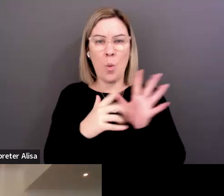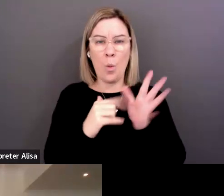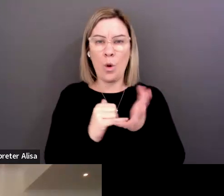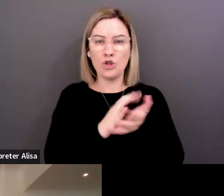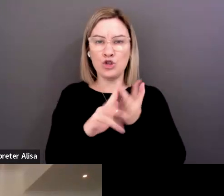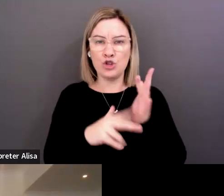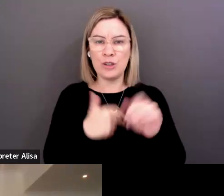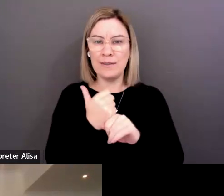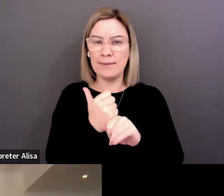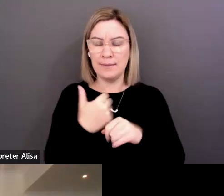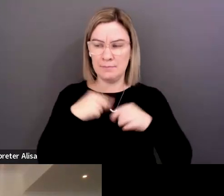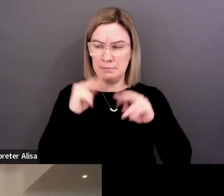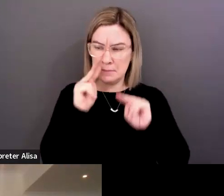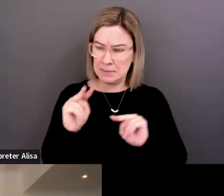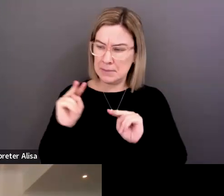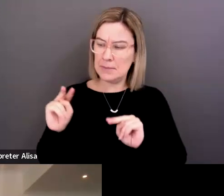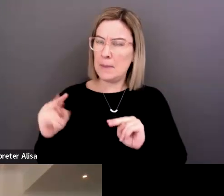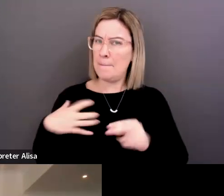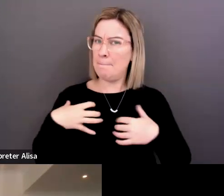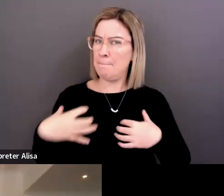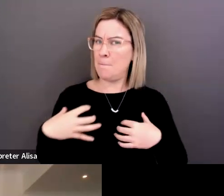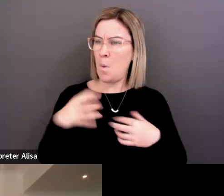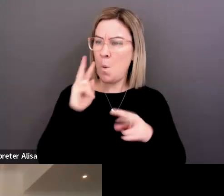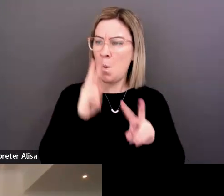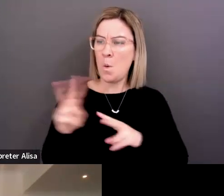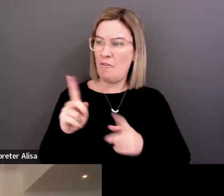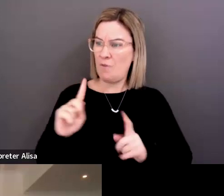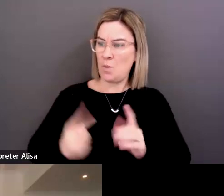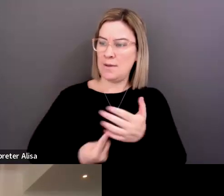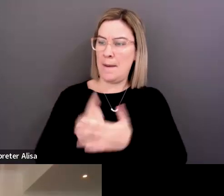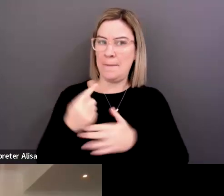campaigns to divest BP from cultural institutions there that I started to